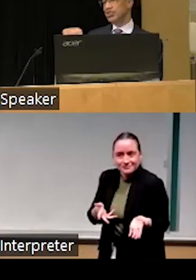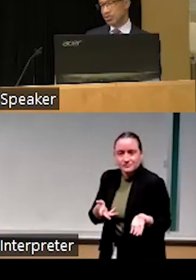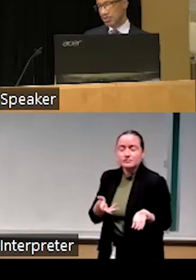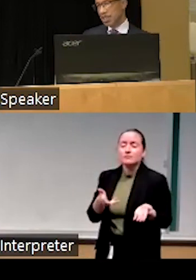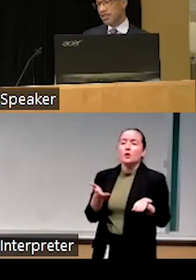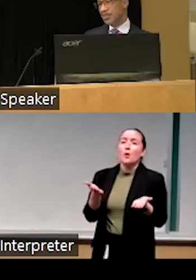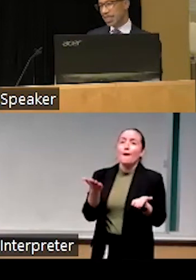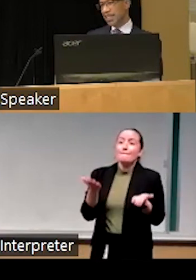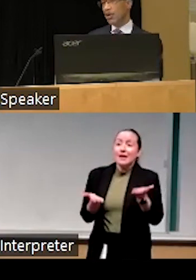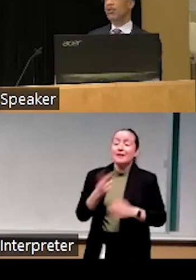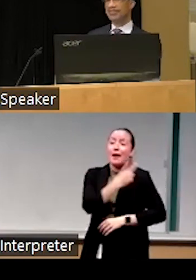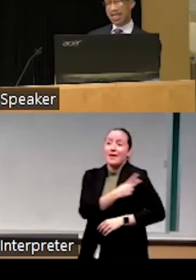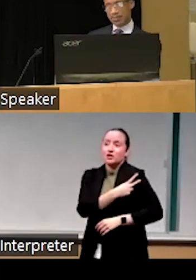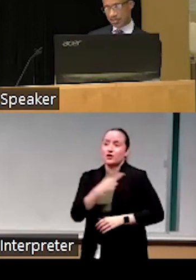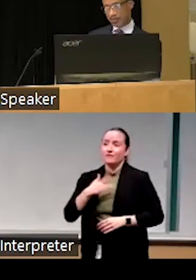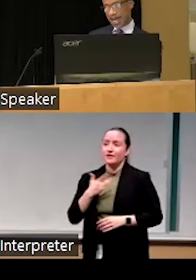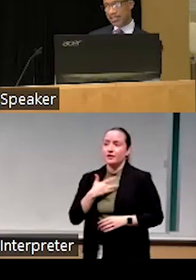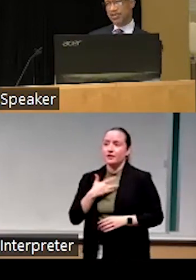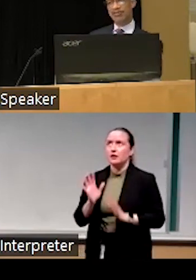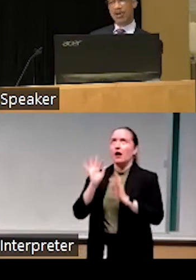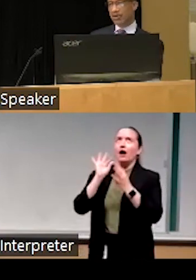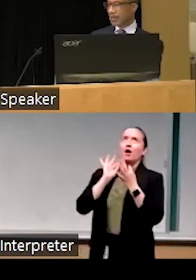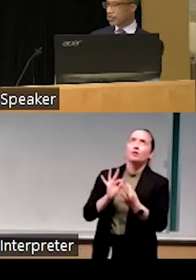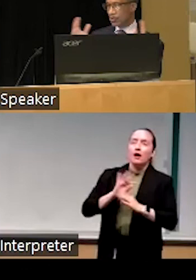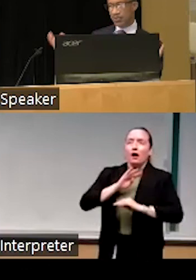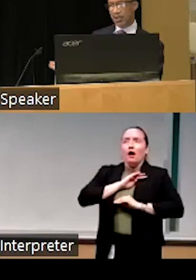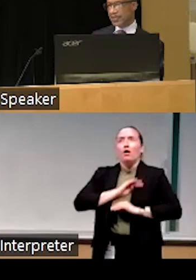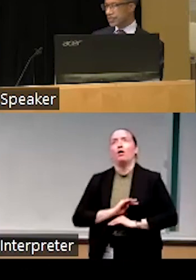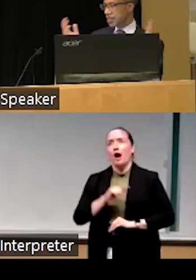into feeling like oh I've got the perfect match therefore I don't have to go through all this